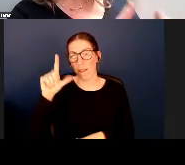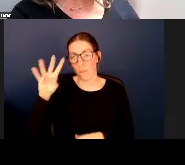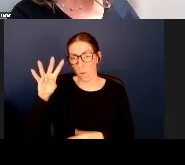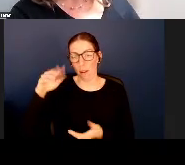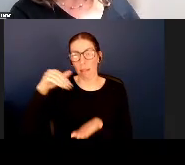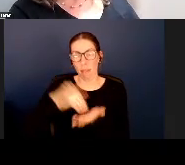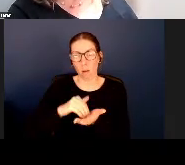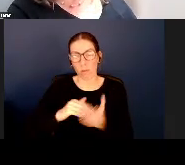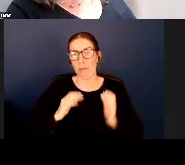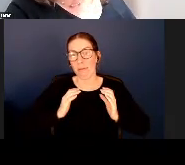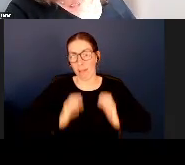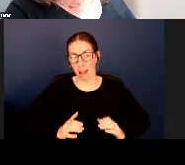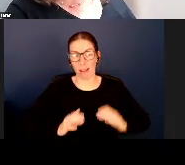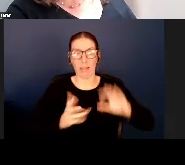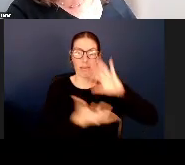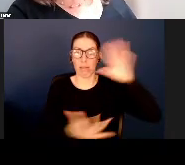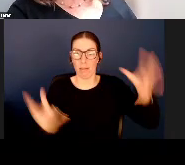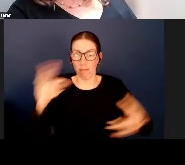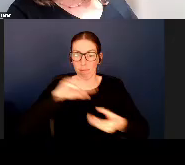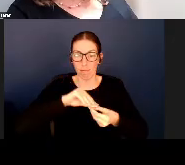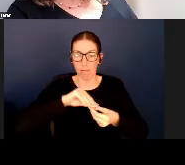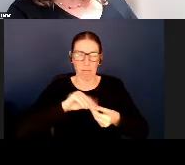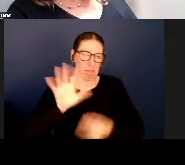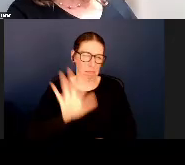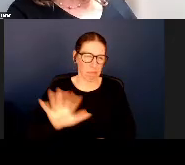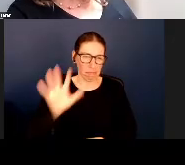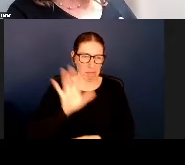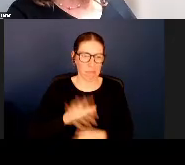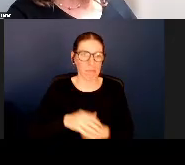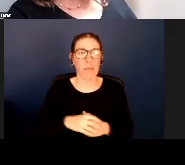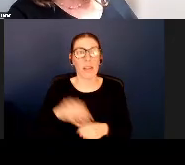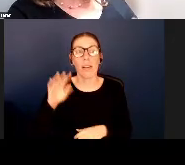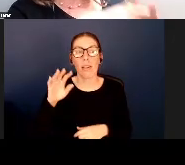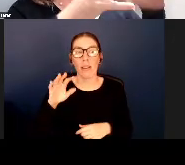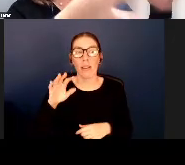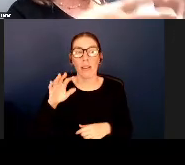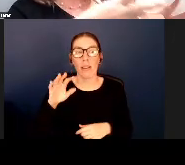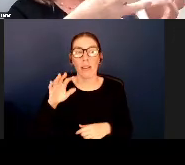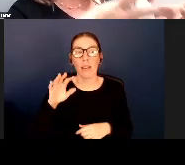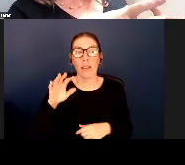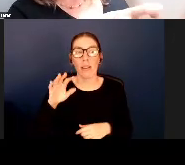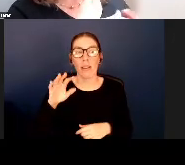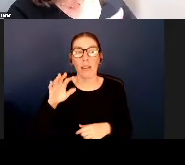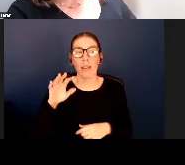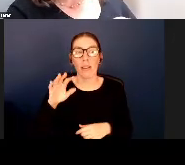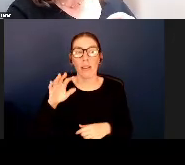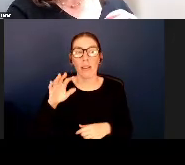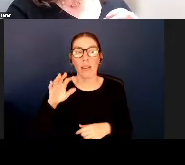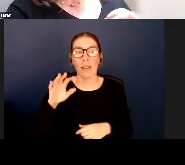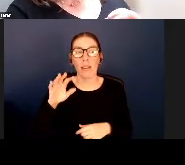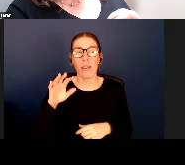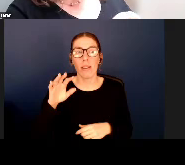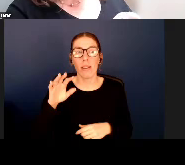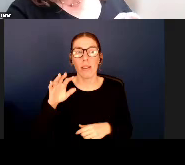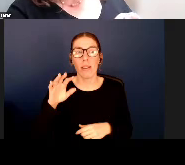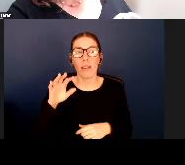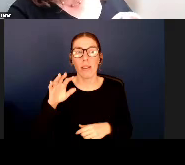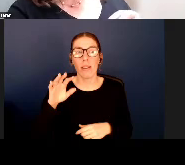we had. And that comprised over 400,000 visits between those three services. The age category,